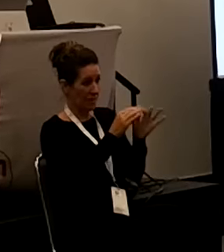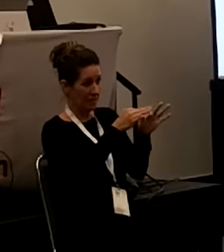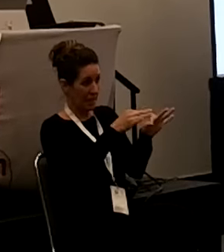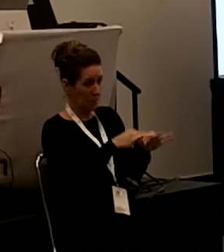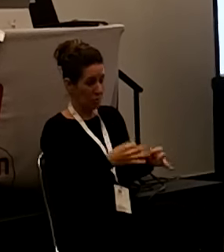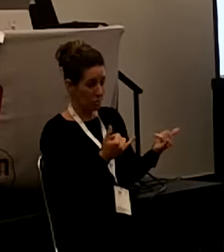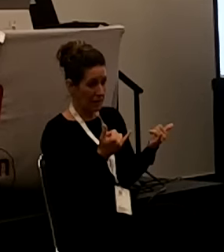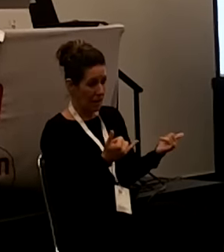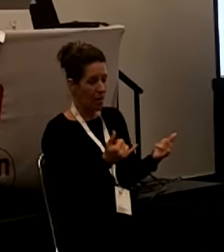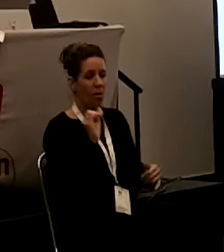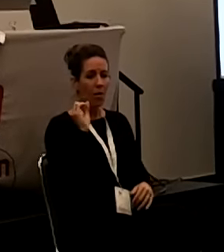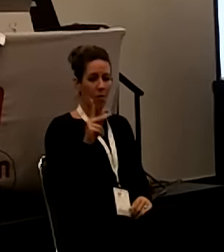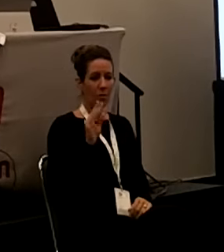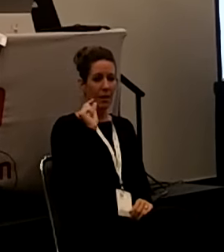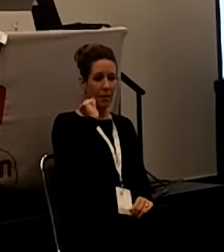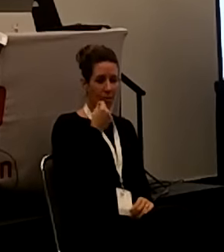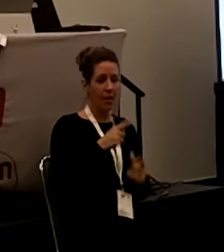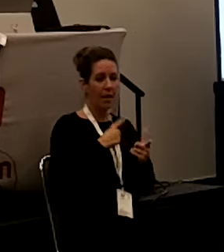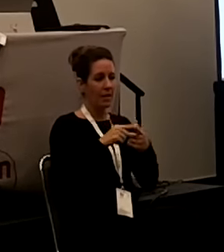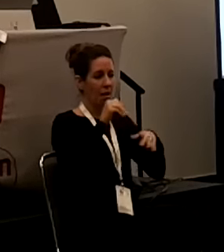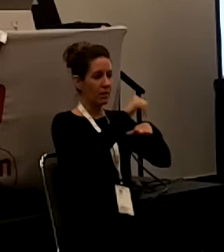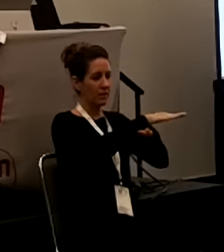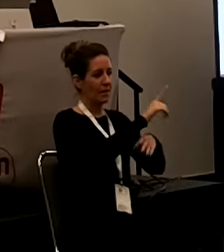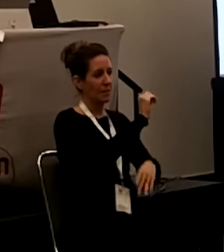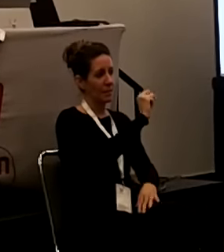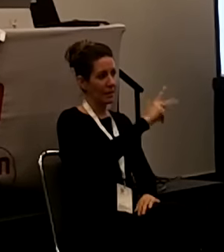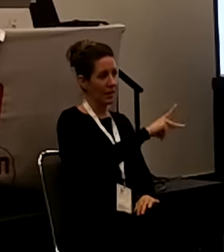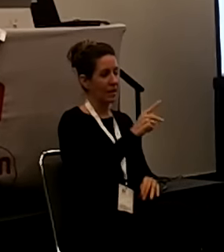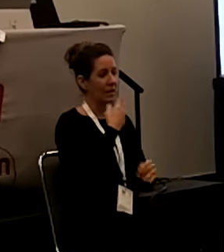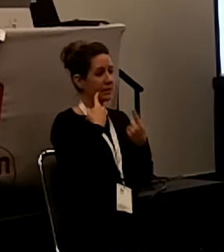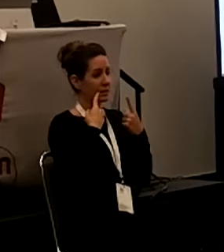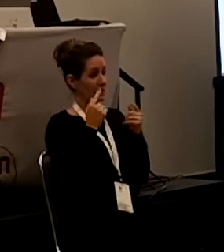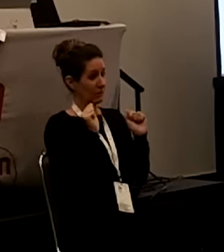He'd be like, "Okay, cool." And then, I'd just send him the link, and he'll still be able to see everything.